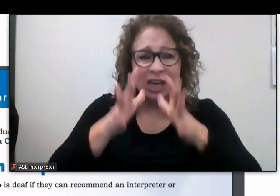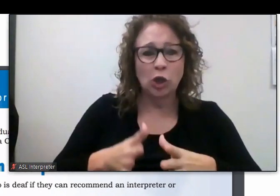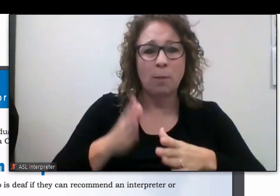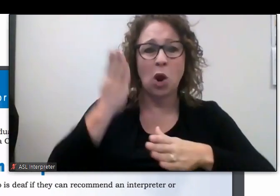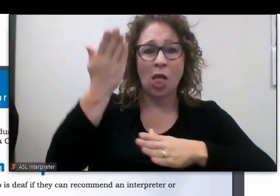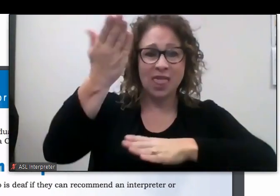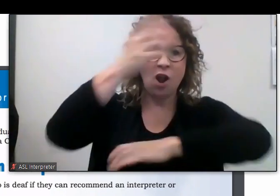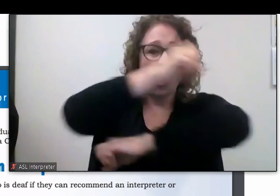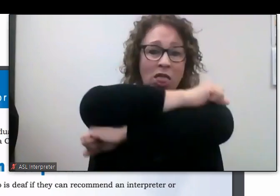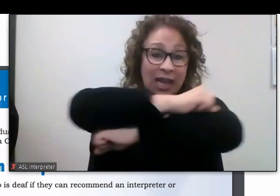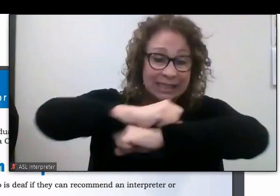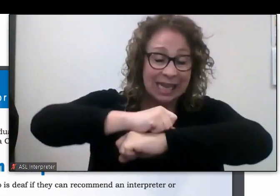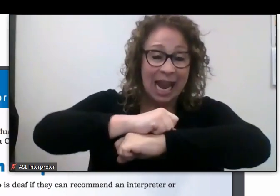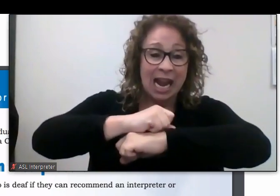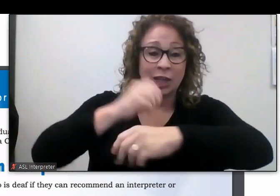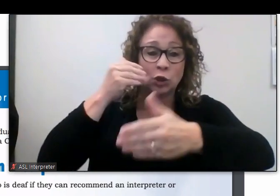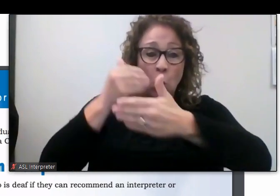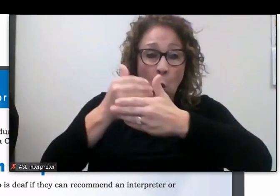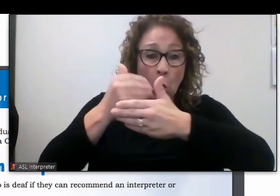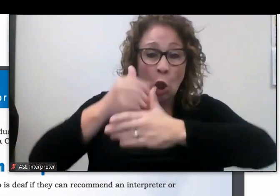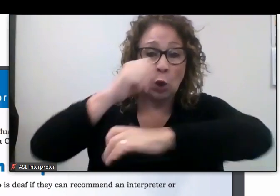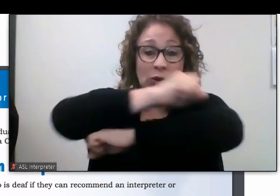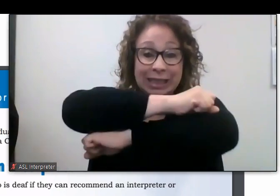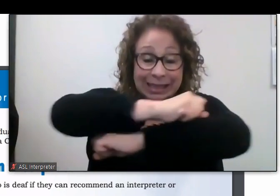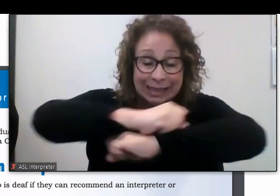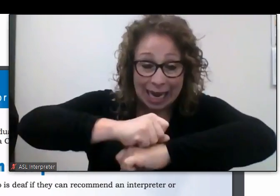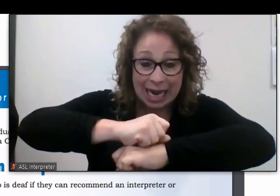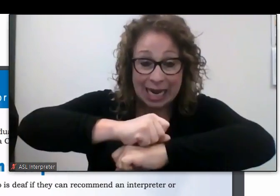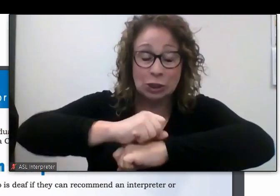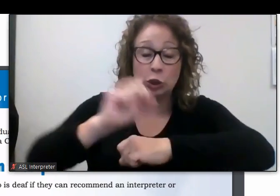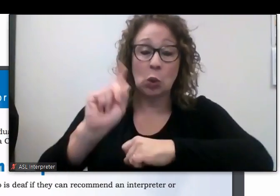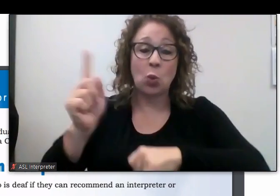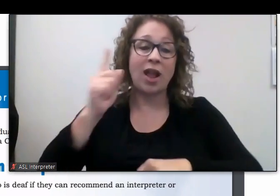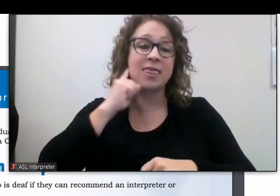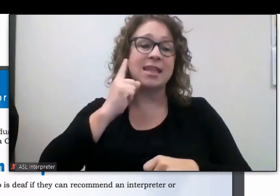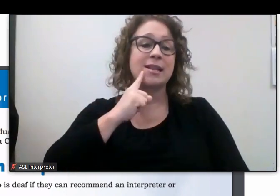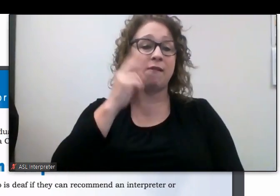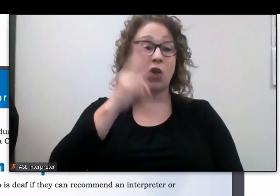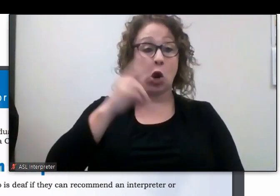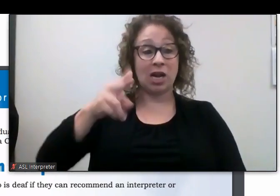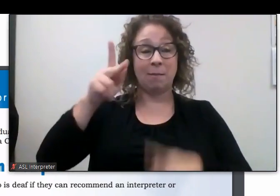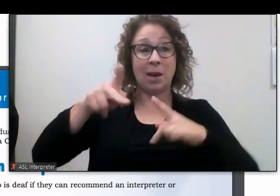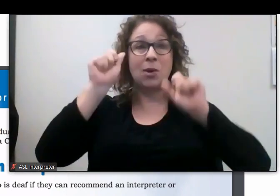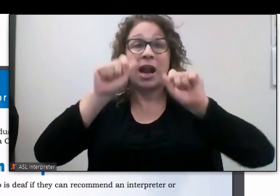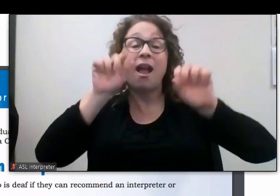or close to the stage where the deaf and hard of hearing people can see the interpreter.